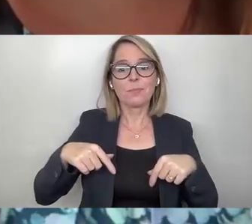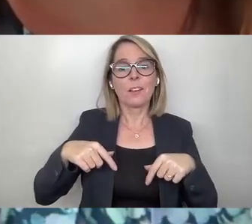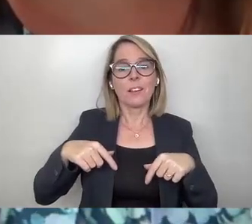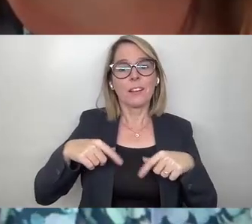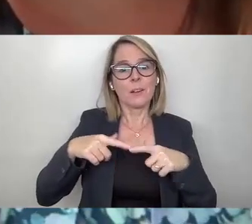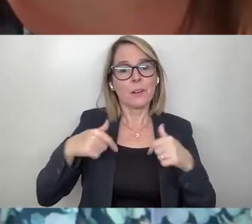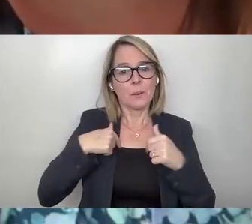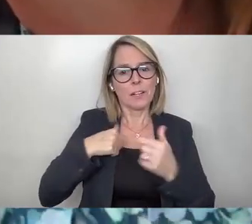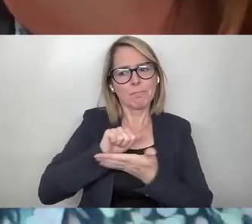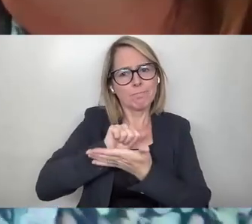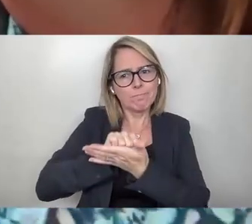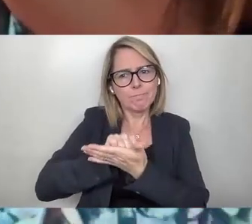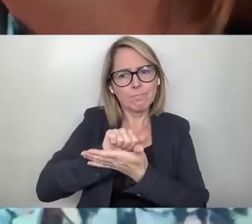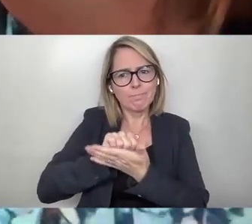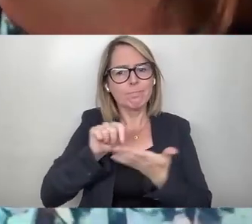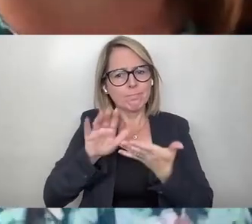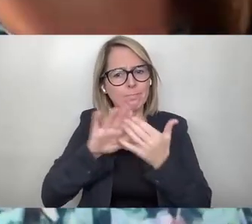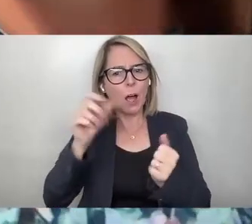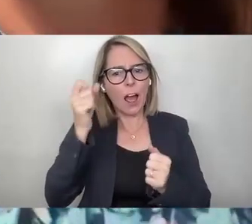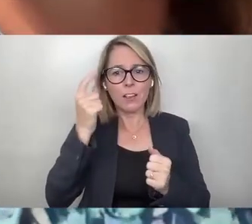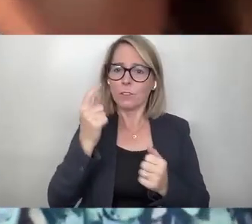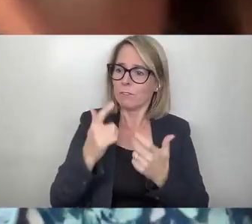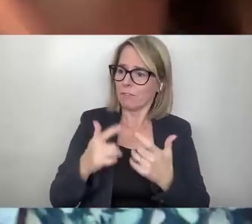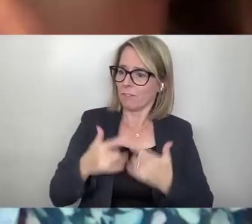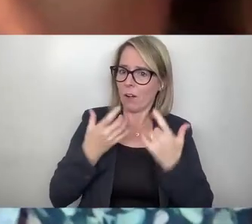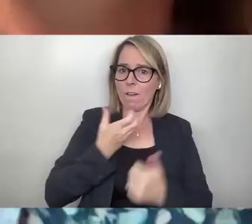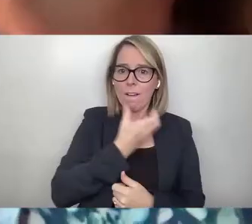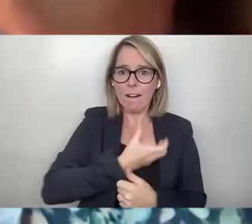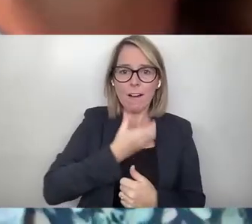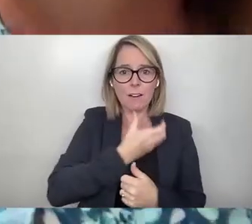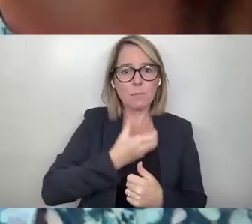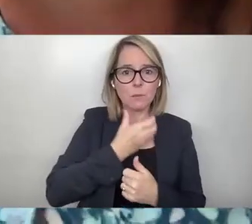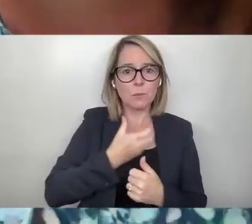And that is really important for people to feel comfortable coming to the doctor. And